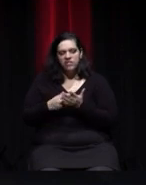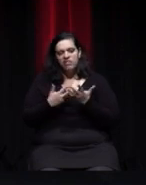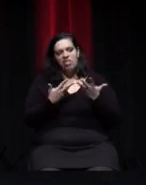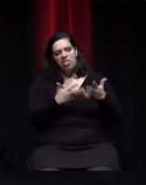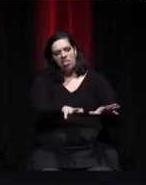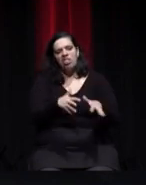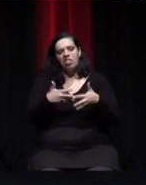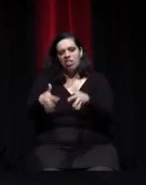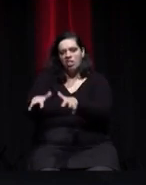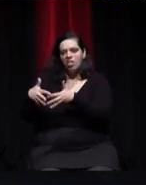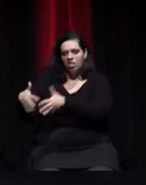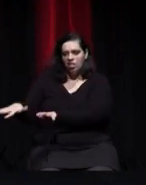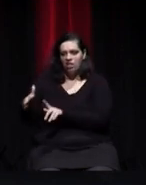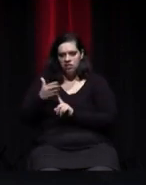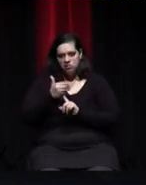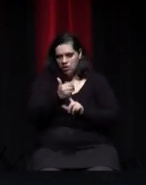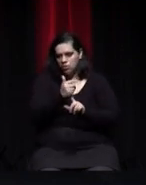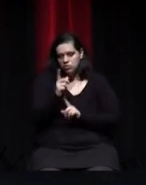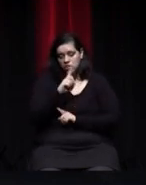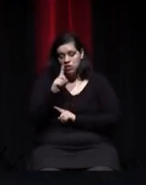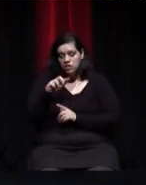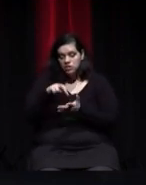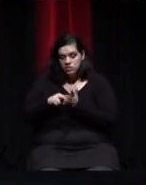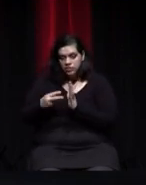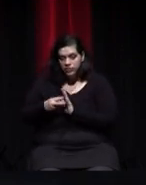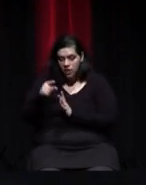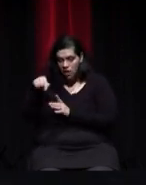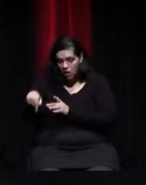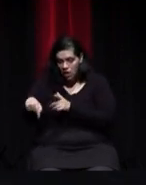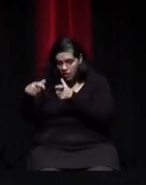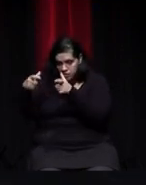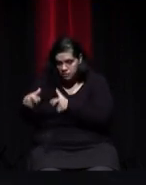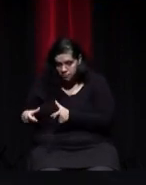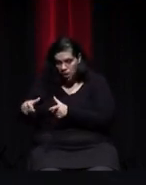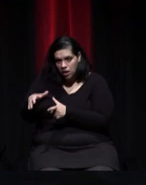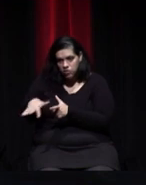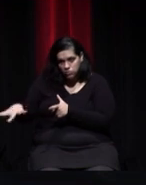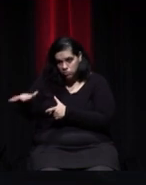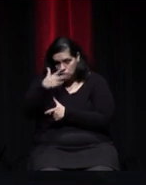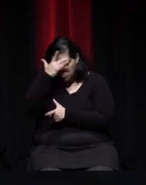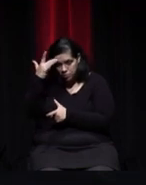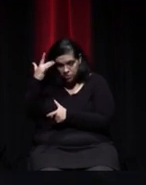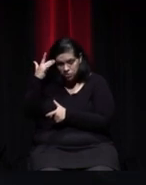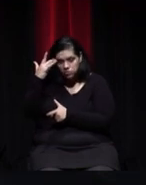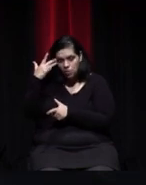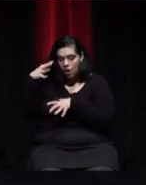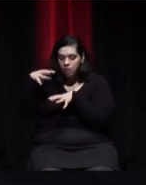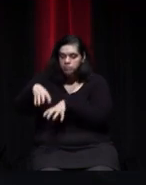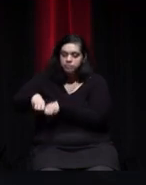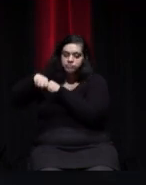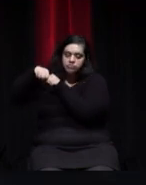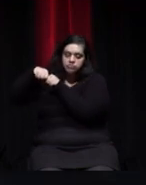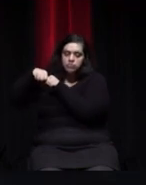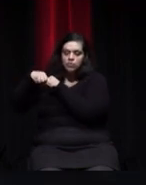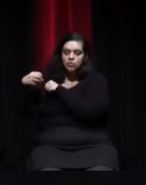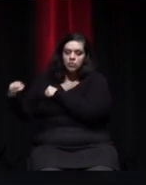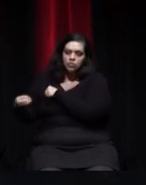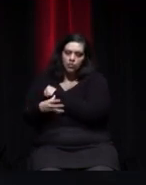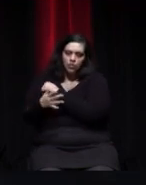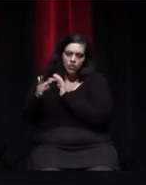it's about saying no to a public space overrun by a new propriety relation